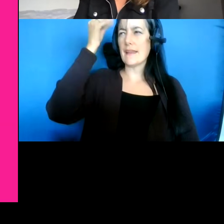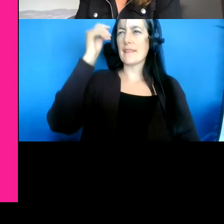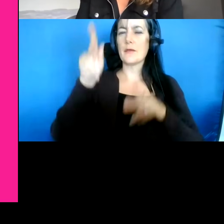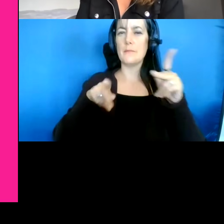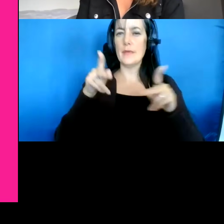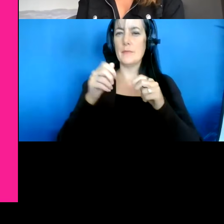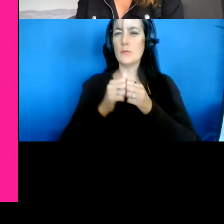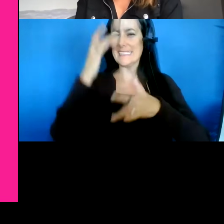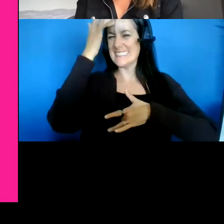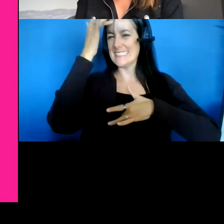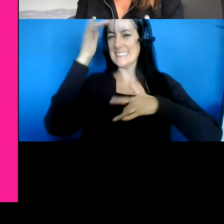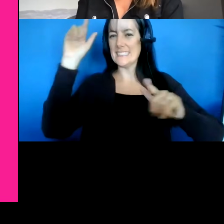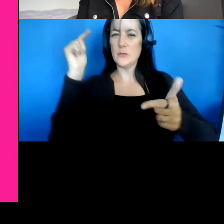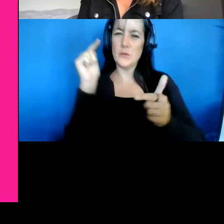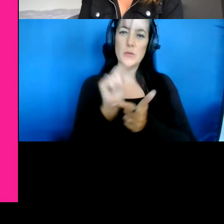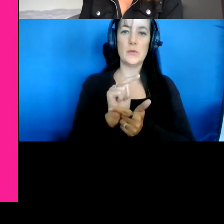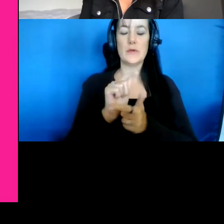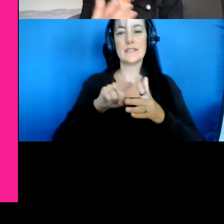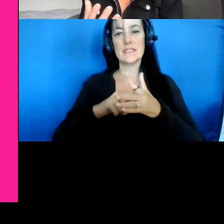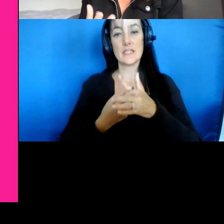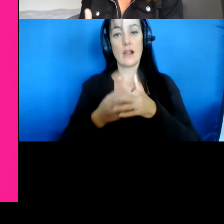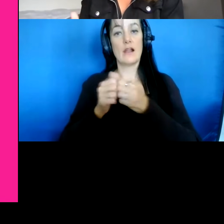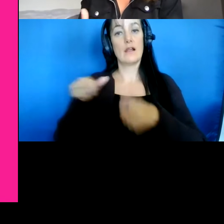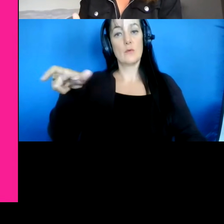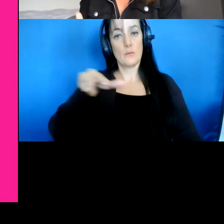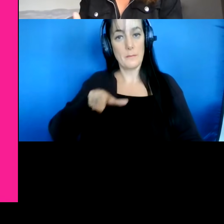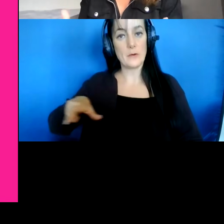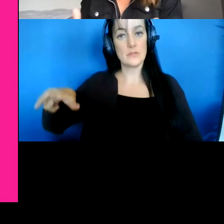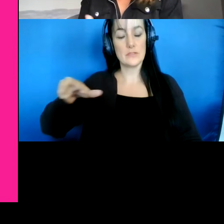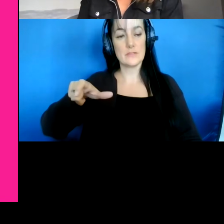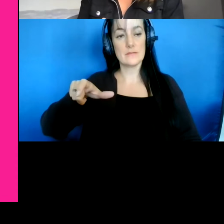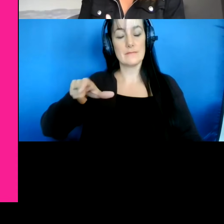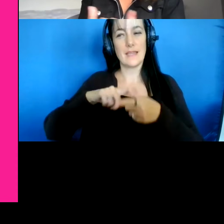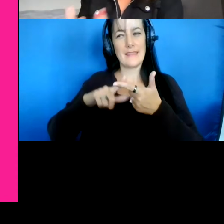with a place of using a mouse and because of their degenerative illness, end